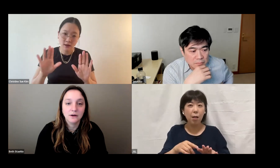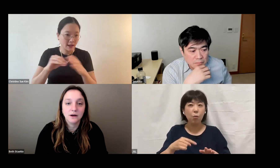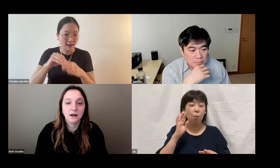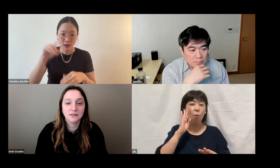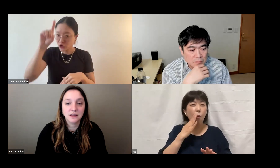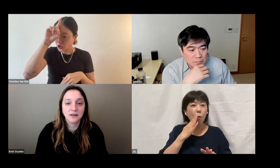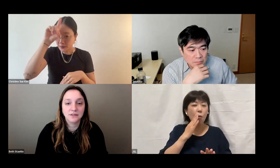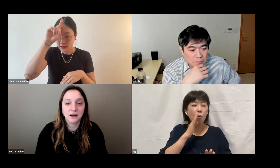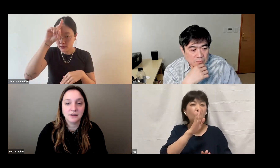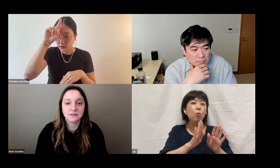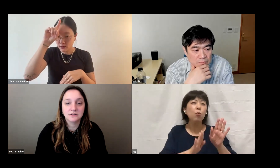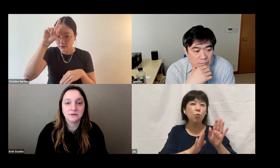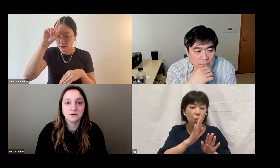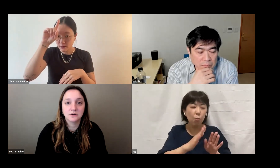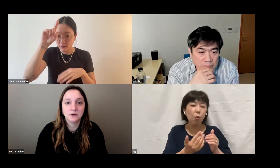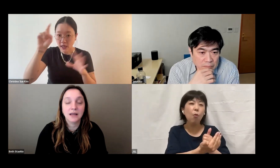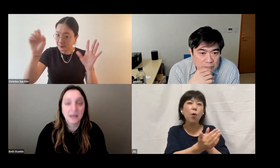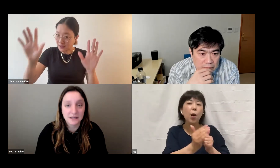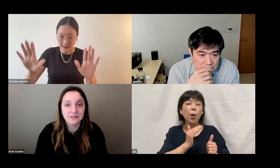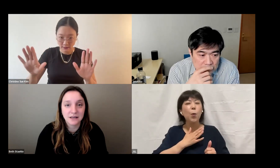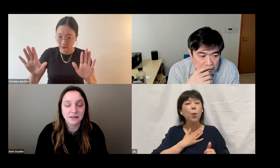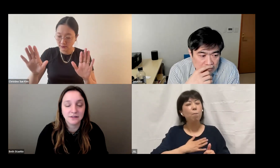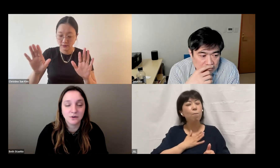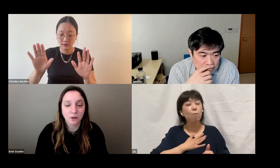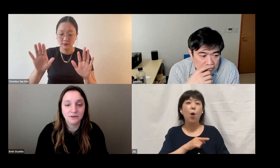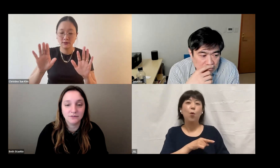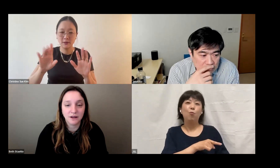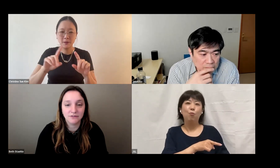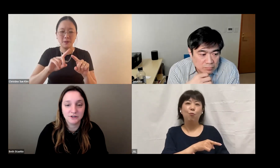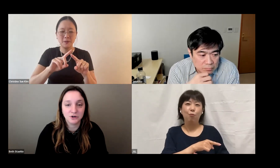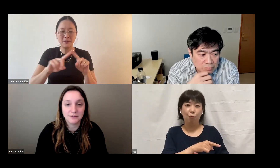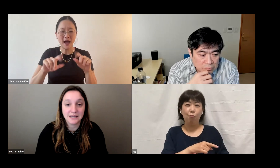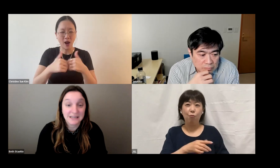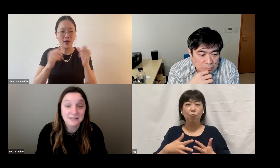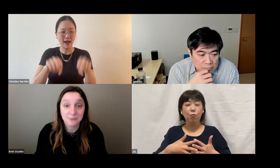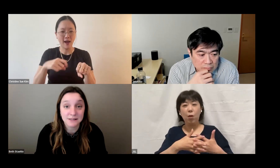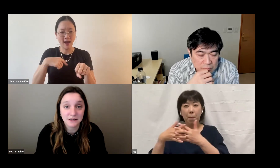I think that I can say that the quality of life in Germany is amazing.